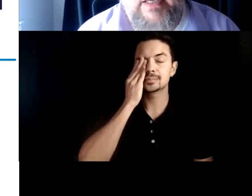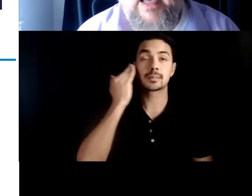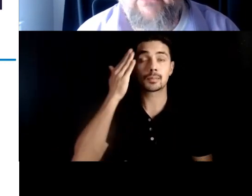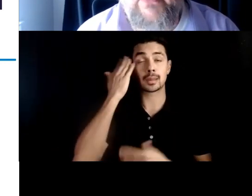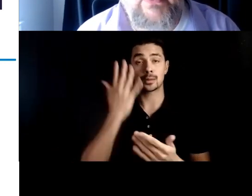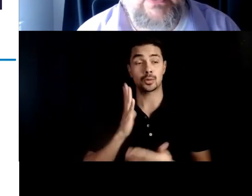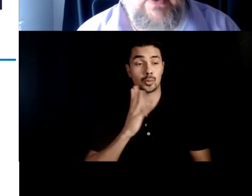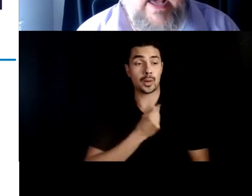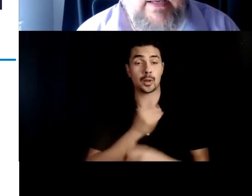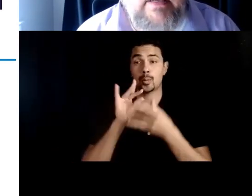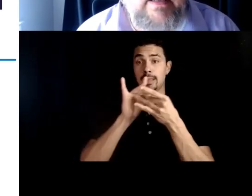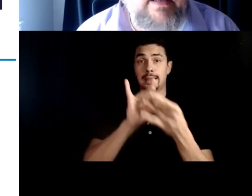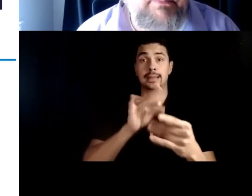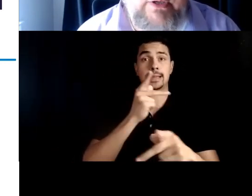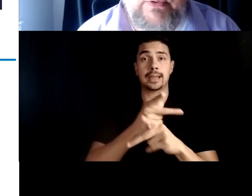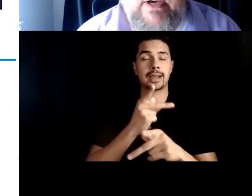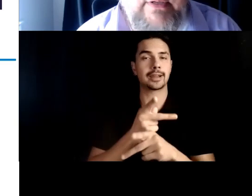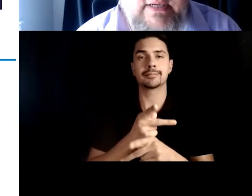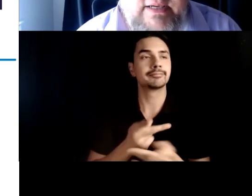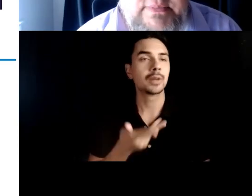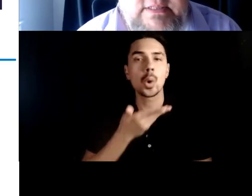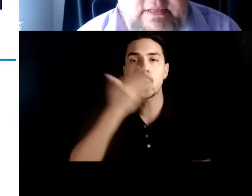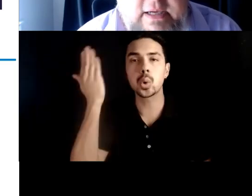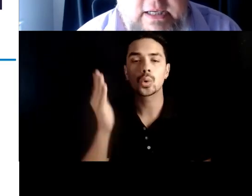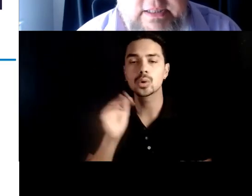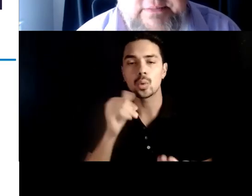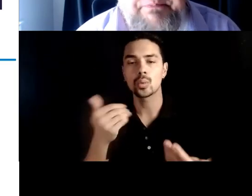And for those who had it, it was oftentimes denied.